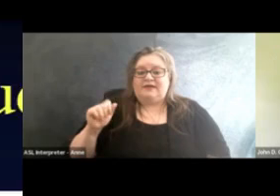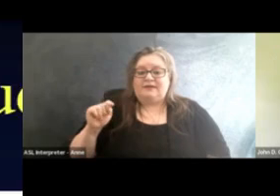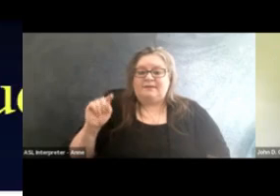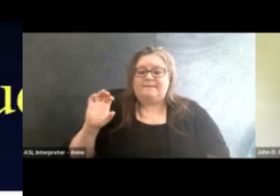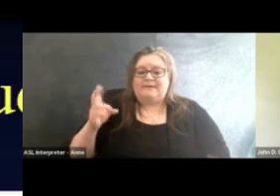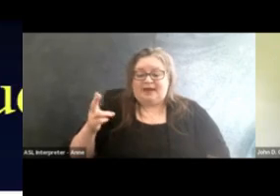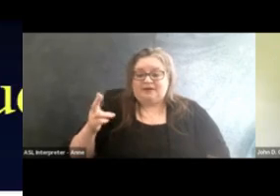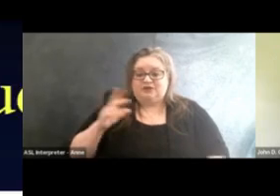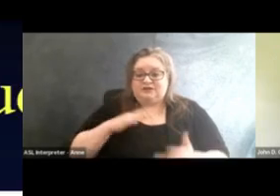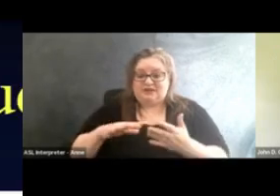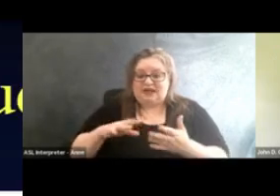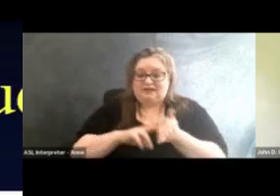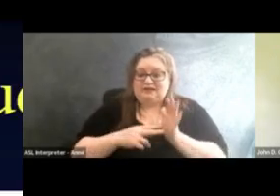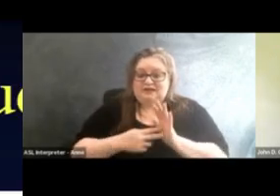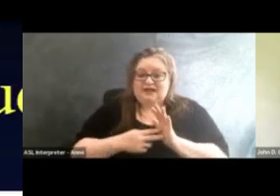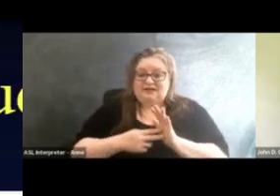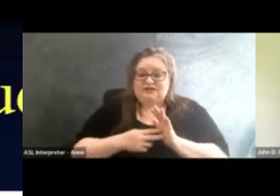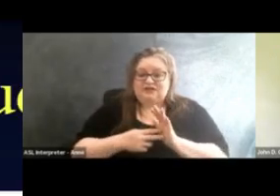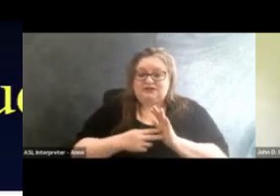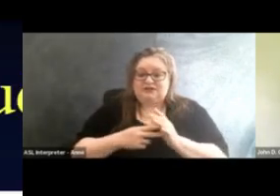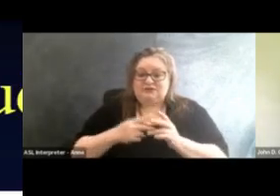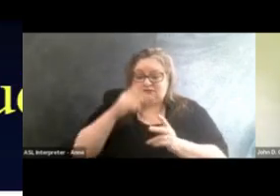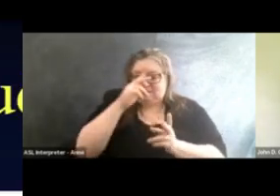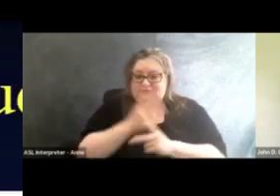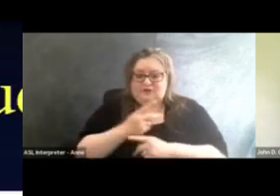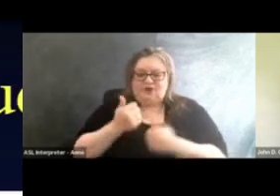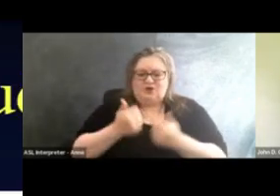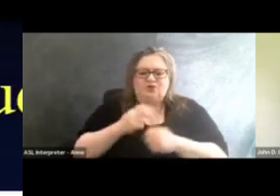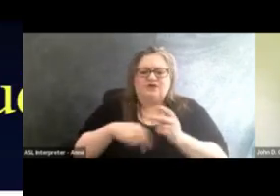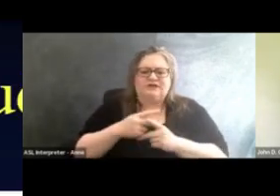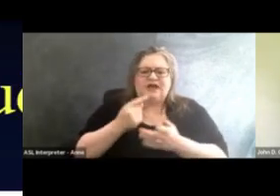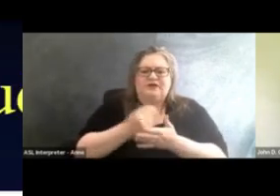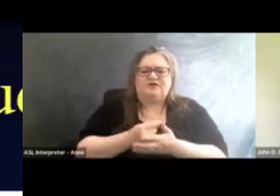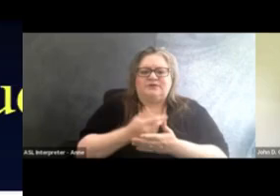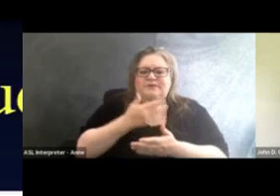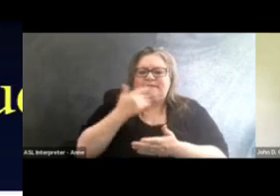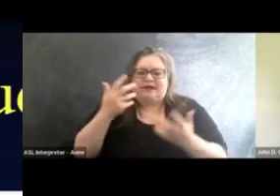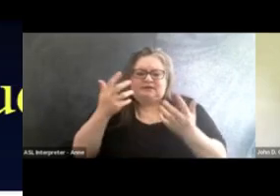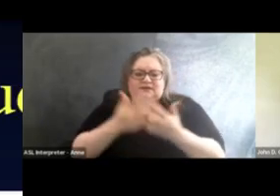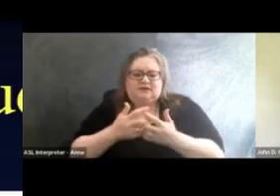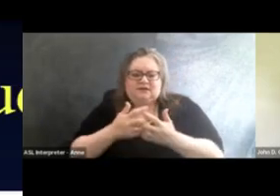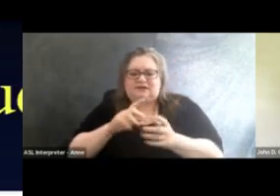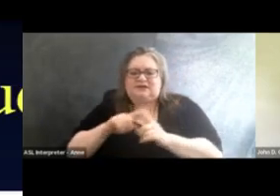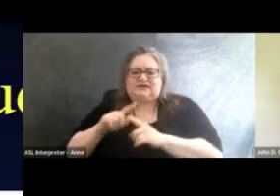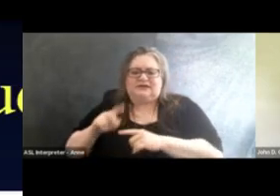intention was to try to see which kinds of treatment worked best for which kind of people. In the end, we didn't find that